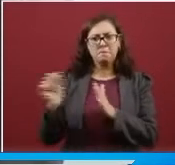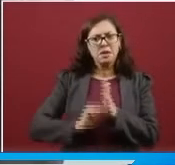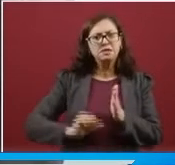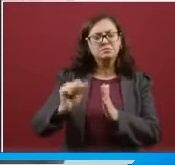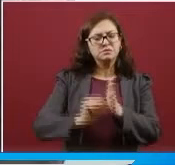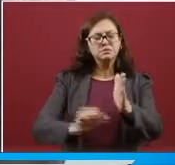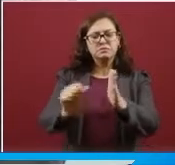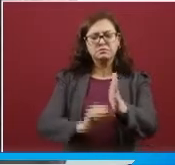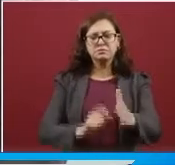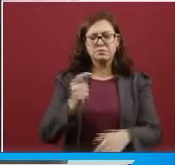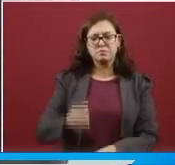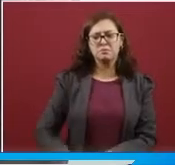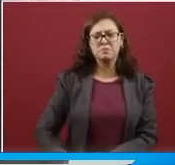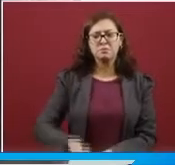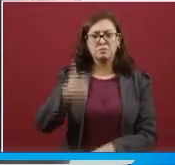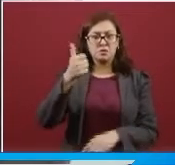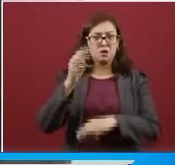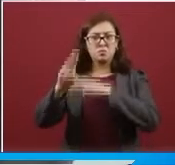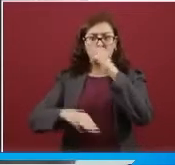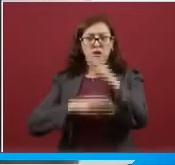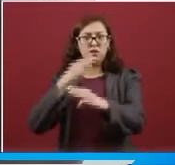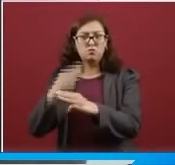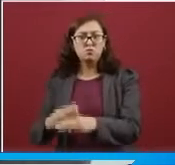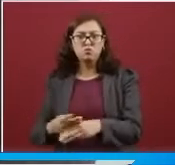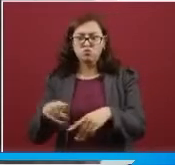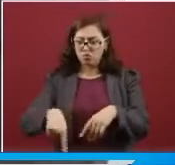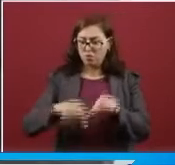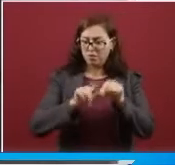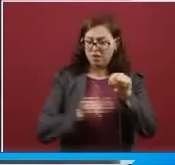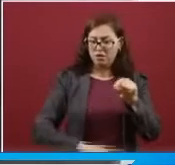there will be no concentration of the budget regardless of the prevalence of the media